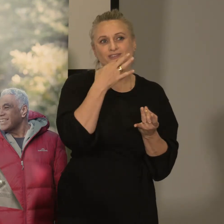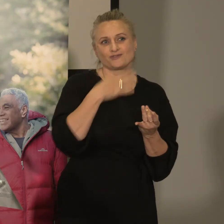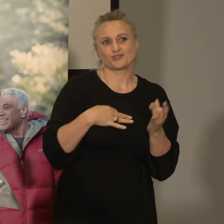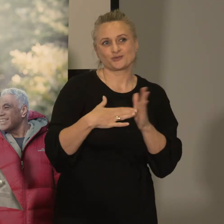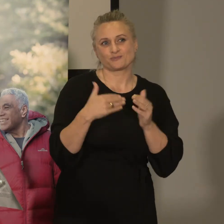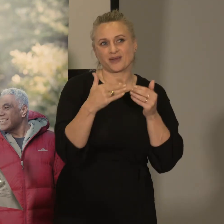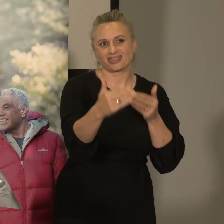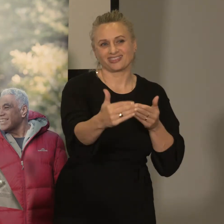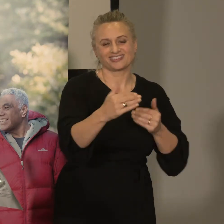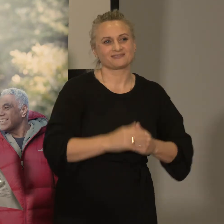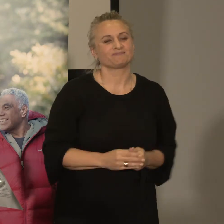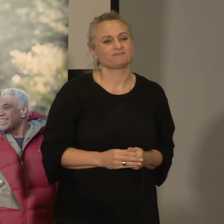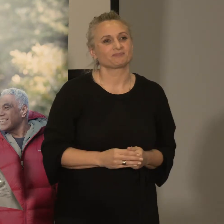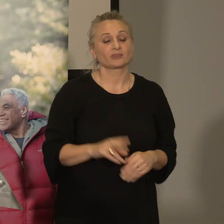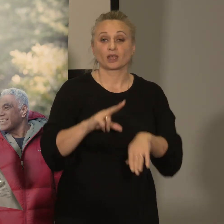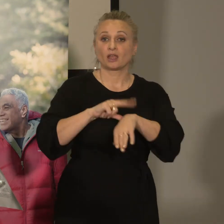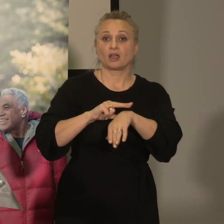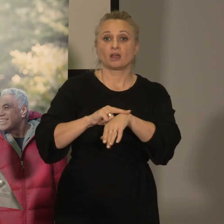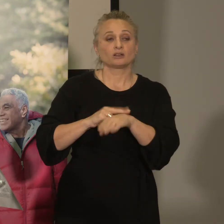think about getting ready for summer and making sure we are